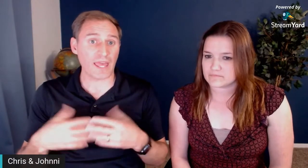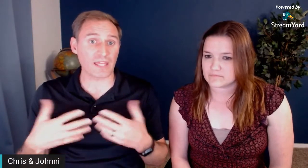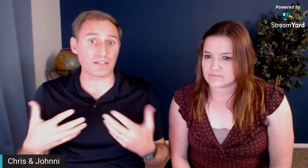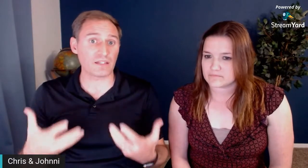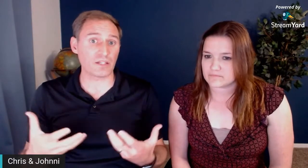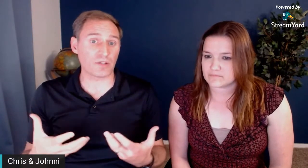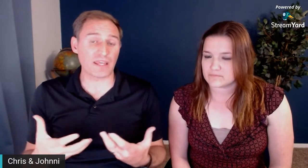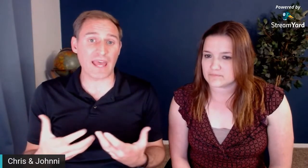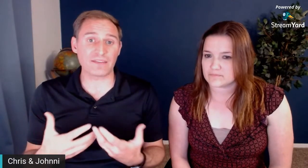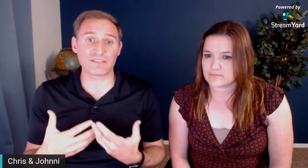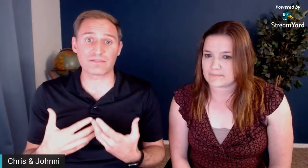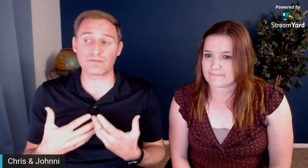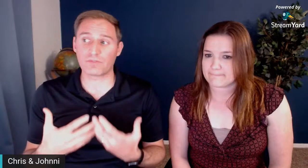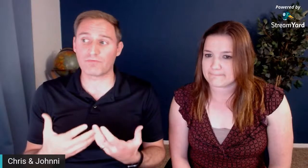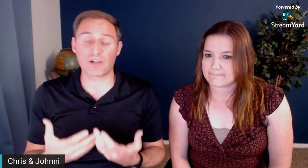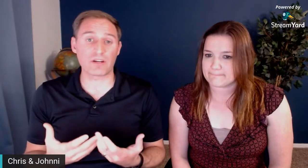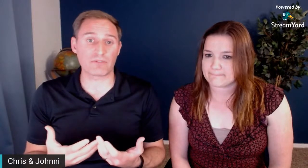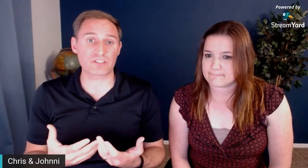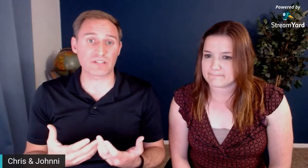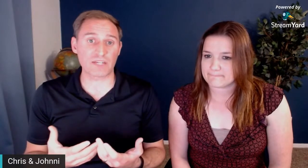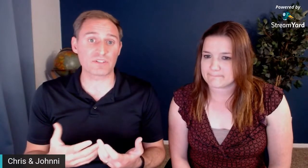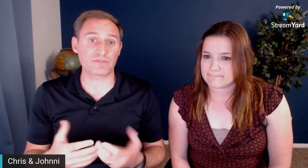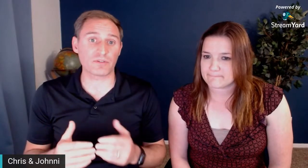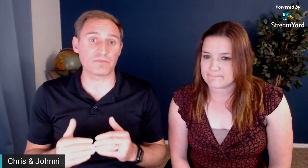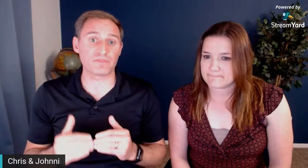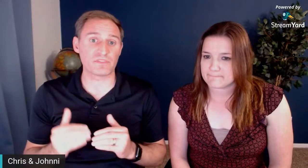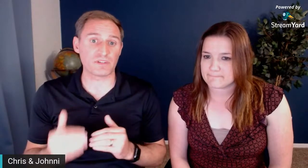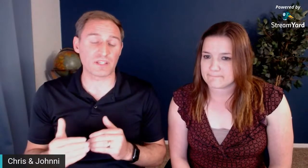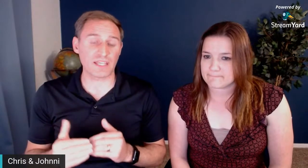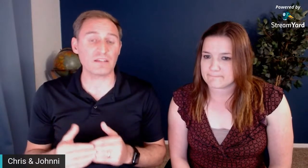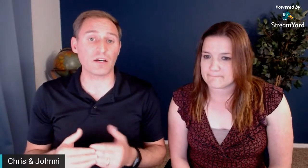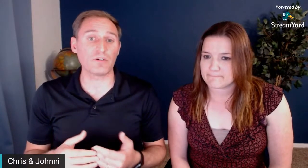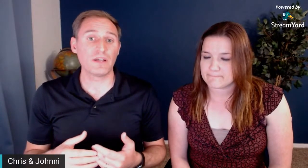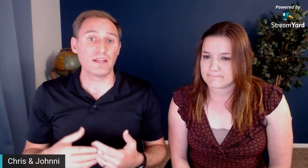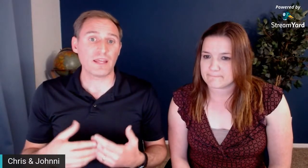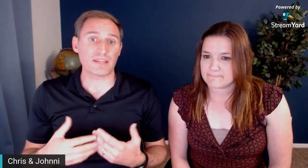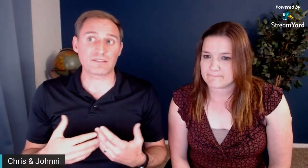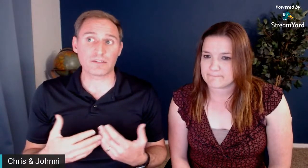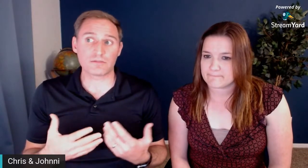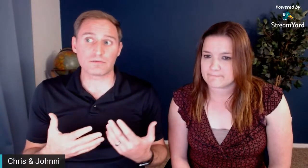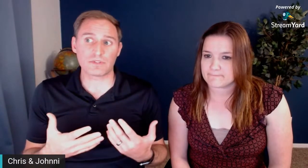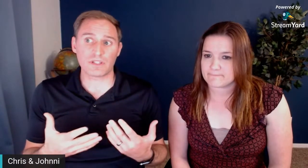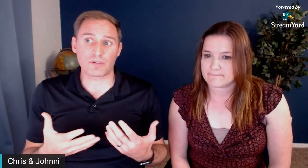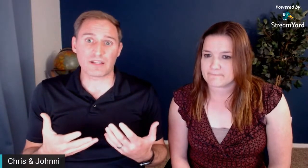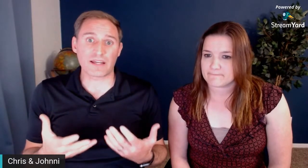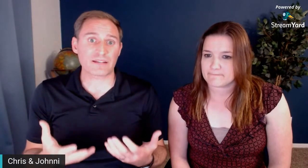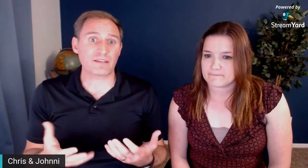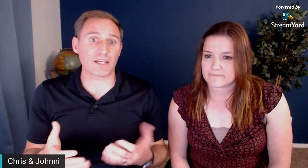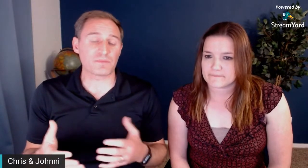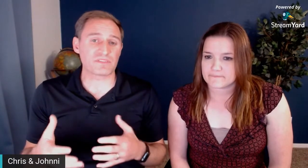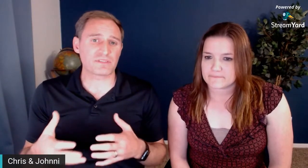and you know he had this very rich language from the get-go and so you know a lot of times